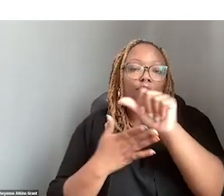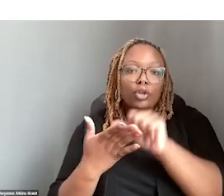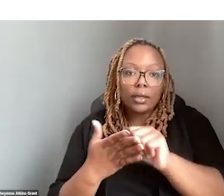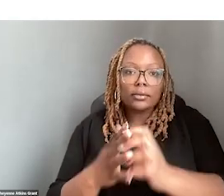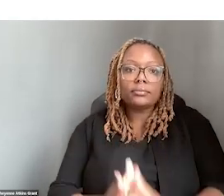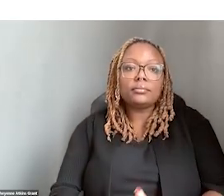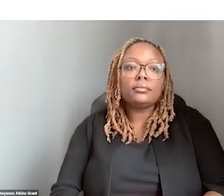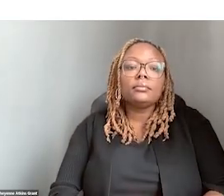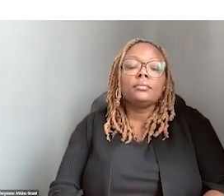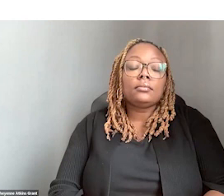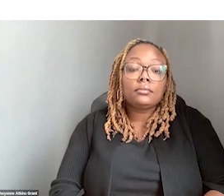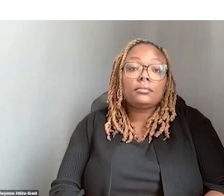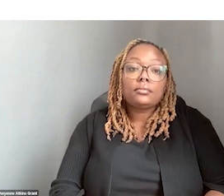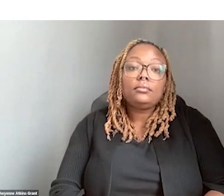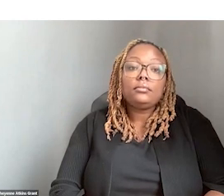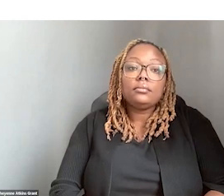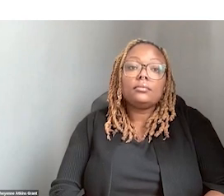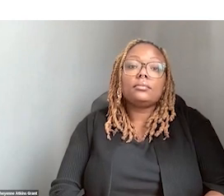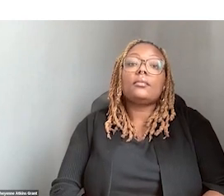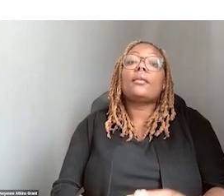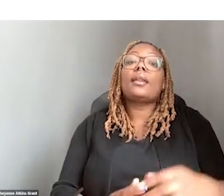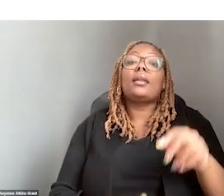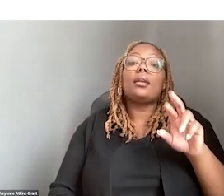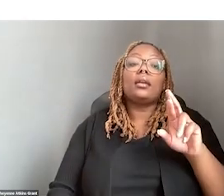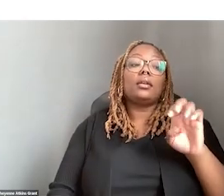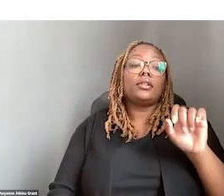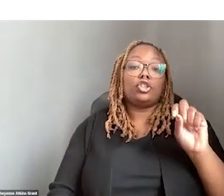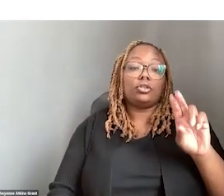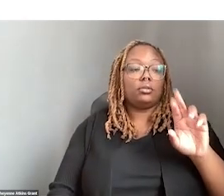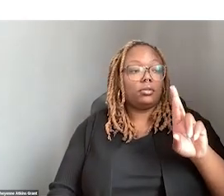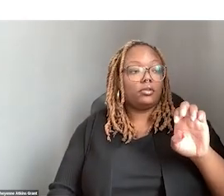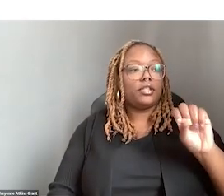If you have your Research.gov, you can -- you've set that up -- you can enter your house that way.